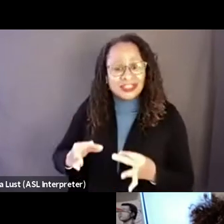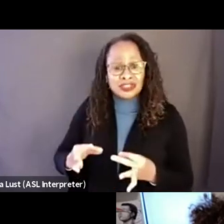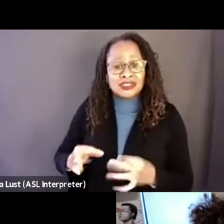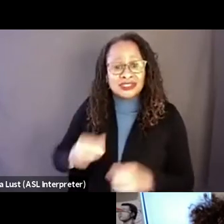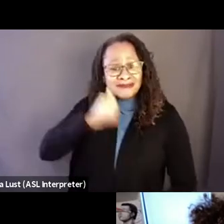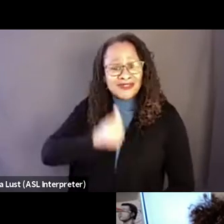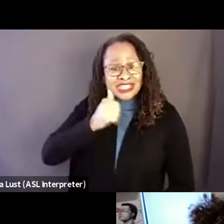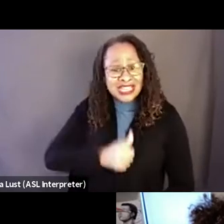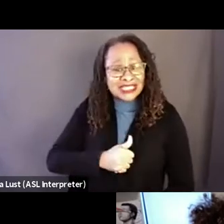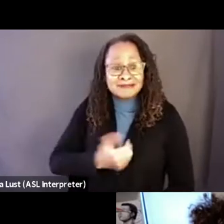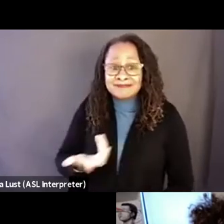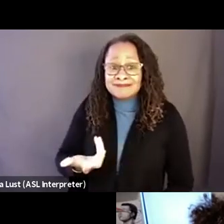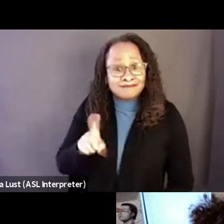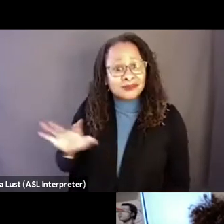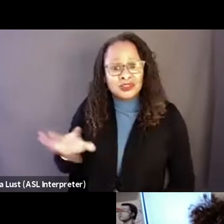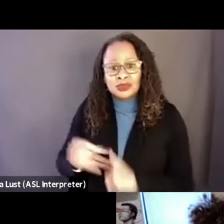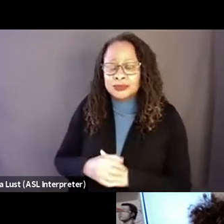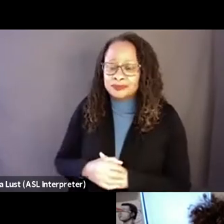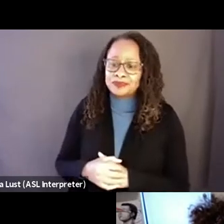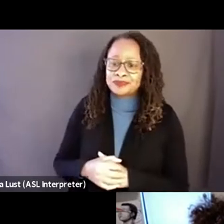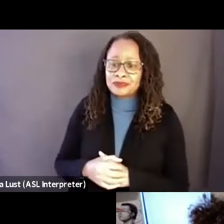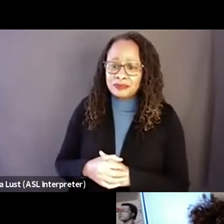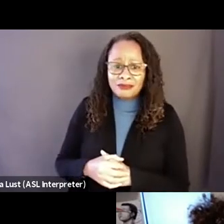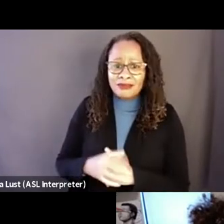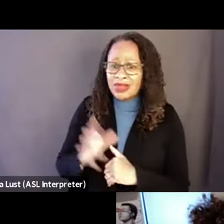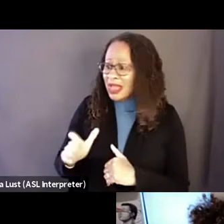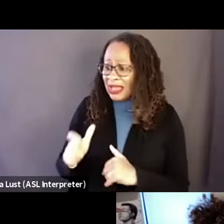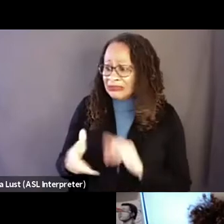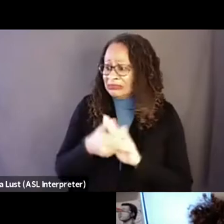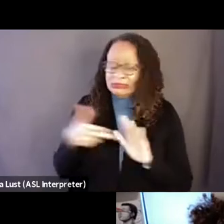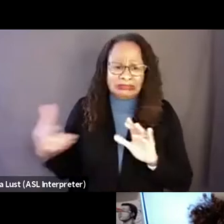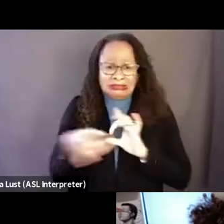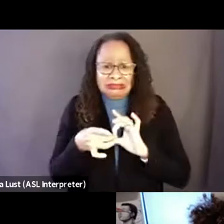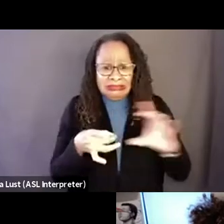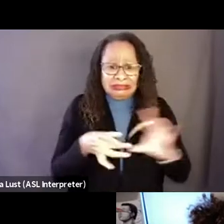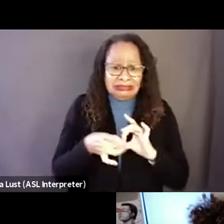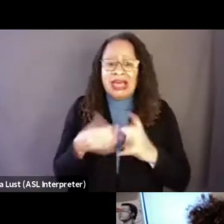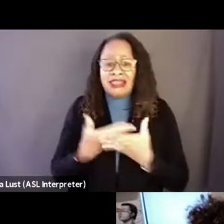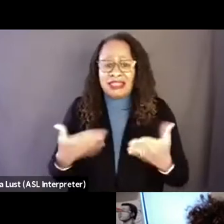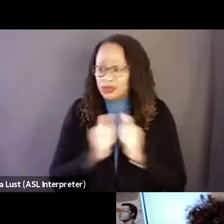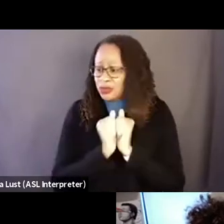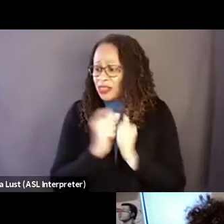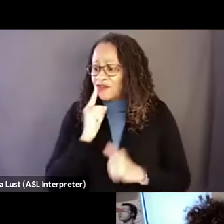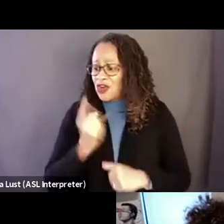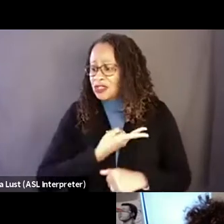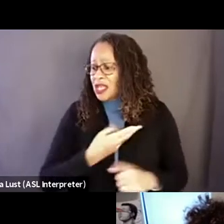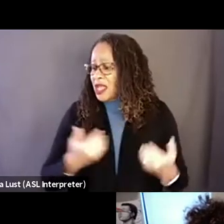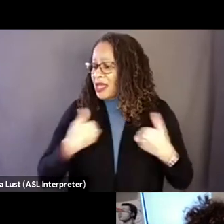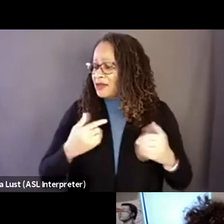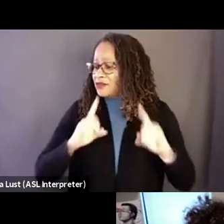on an everyday basis and patch things together for us and just have to go through a lot of hardship